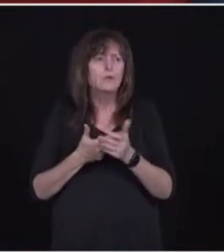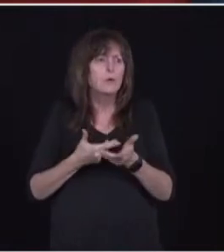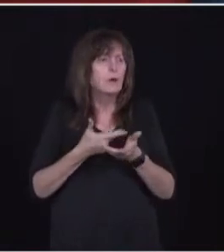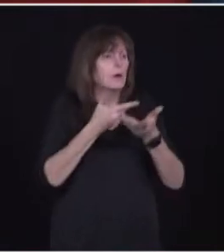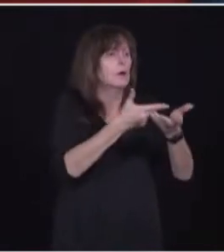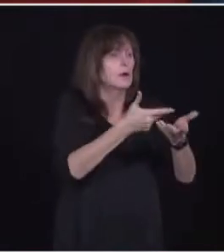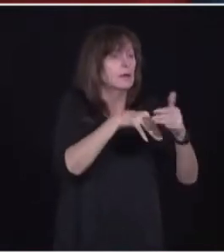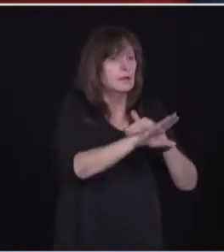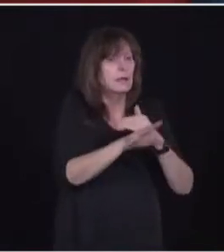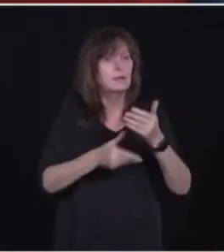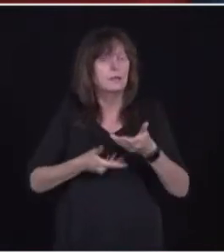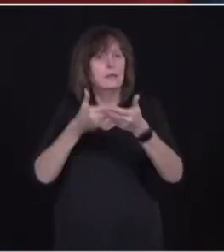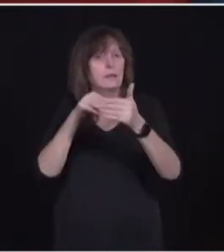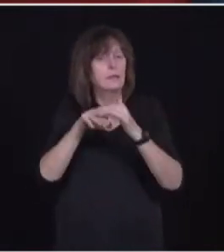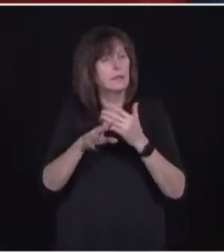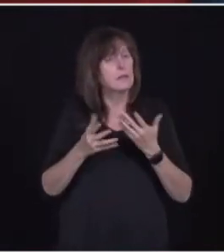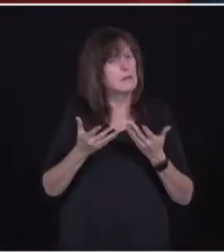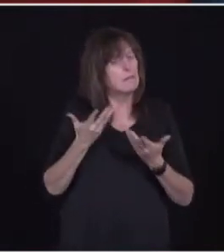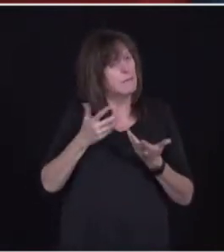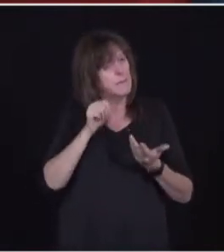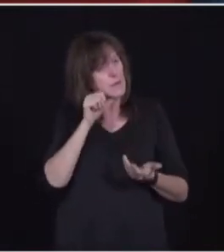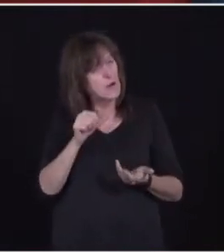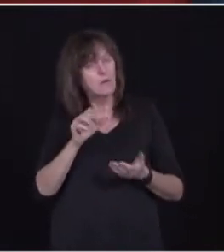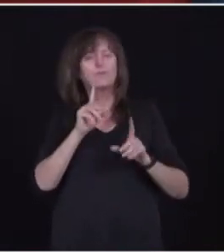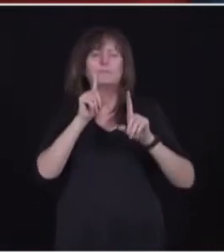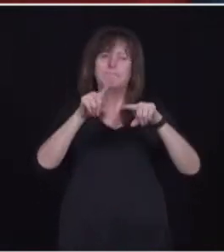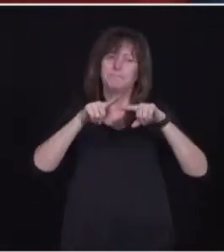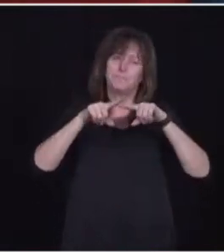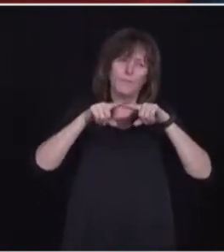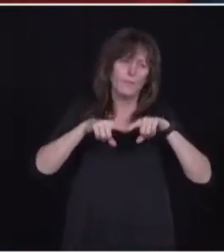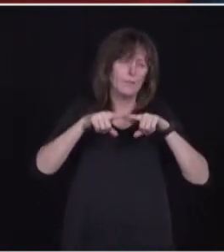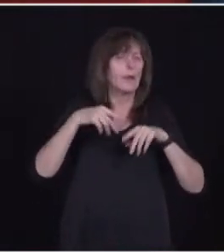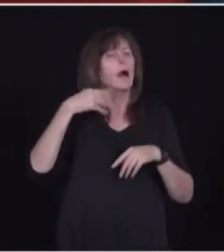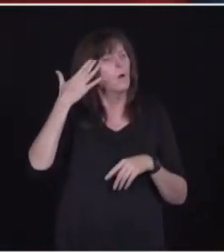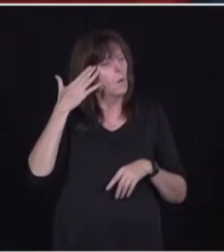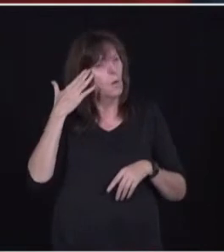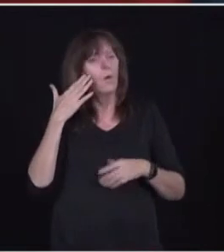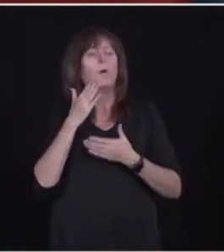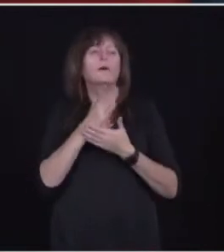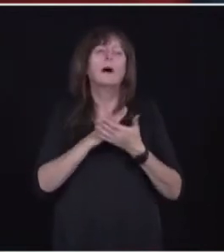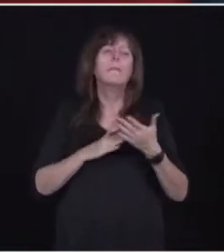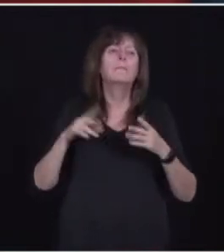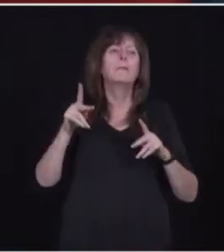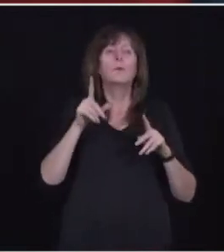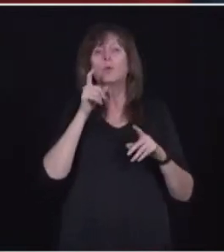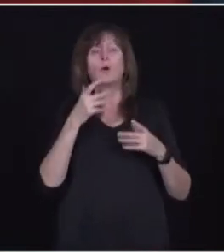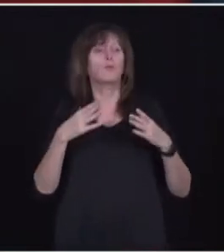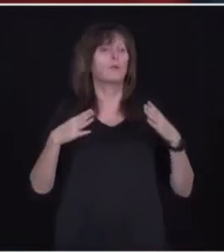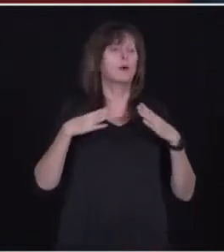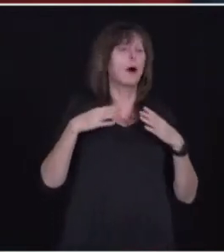opposed to taking the vaccine into those long-term care homes right away. Many of the residents in those long-term care